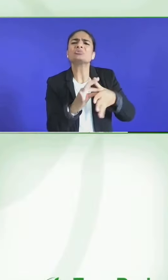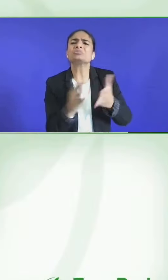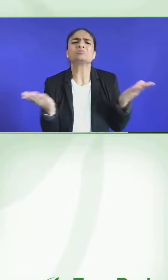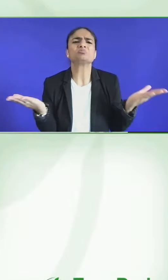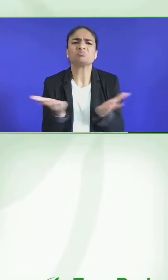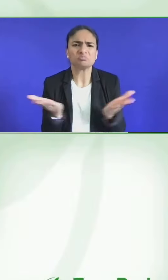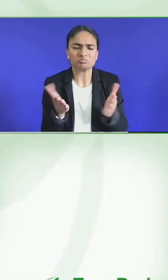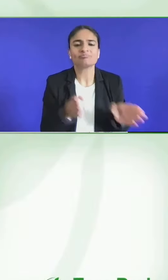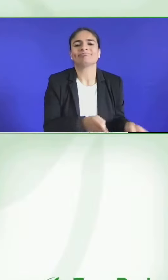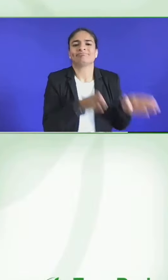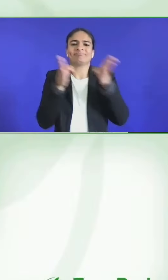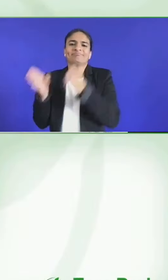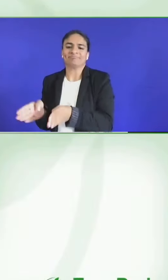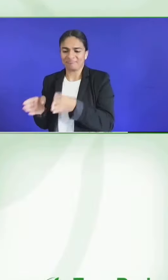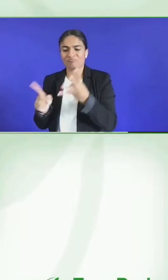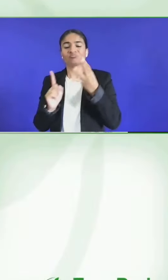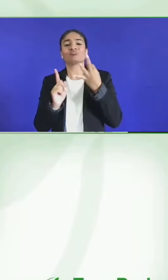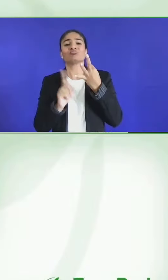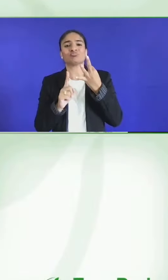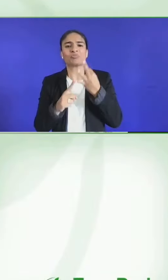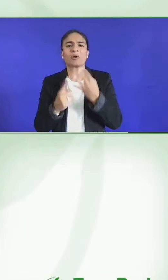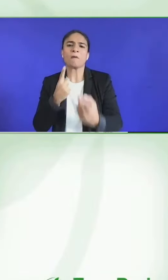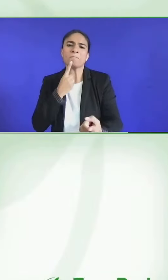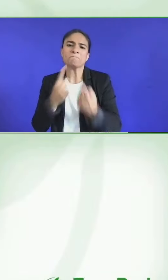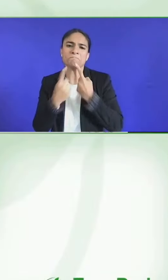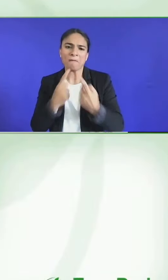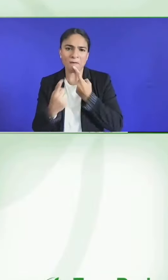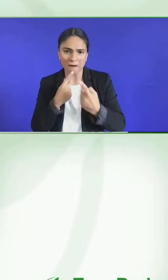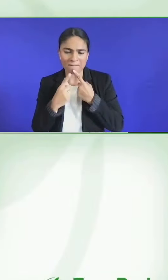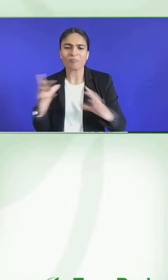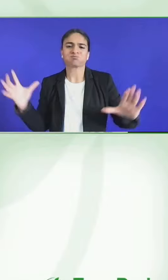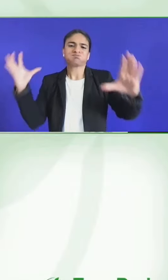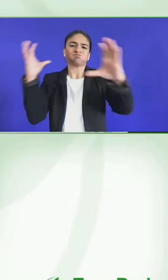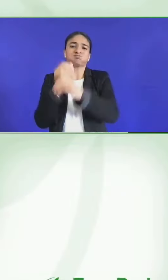Great, so that being said, let's make the presentations.